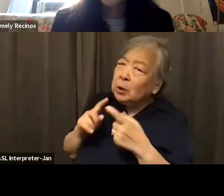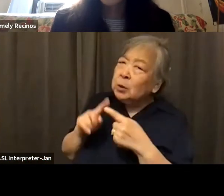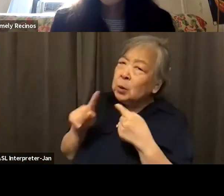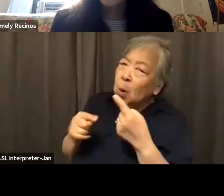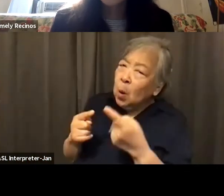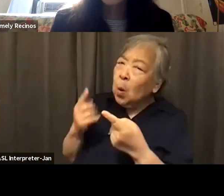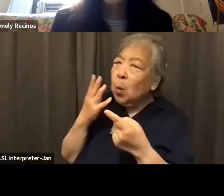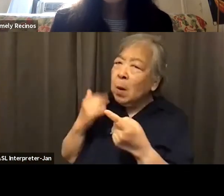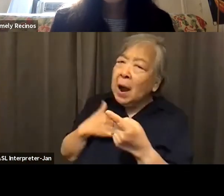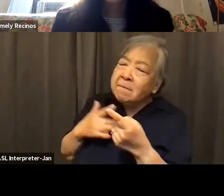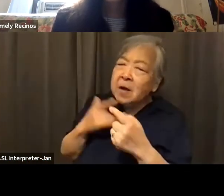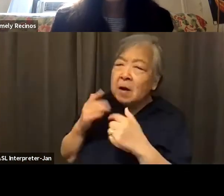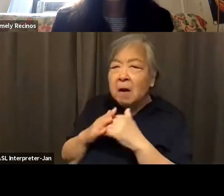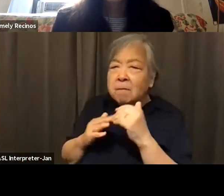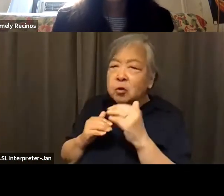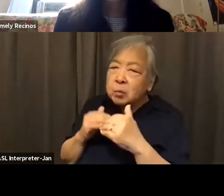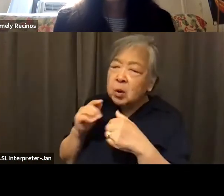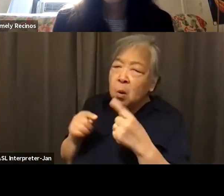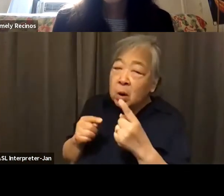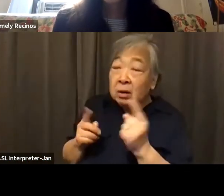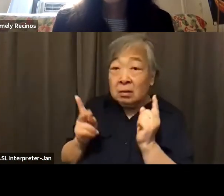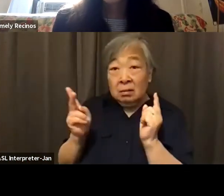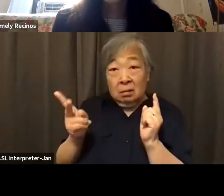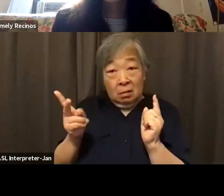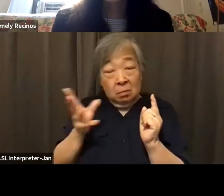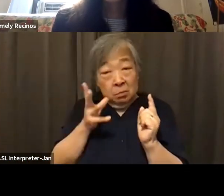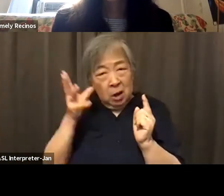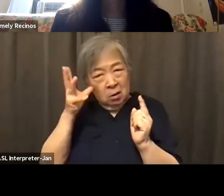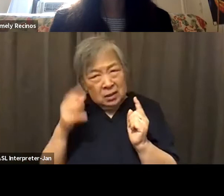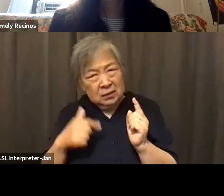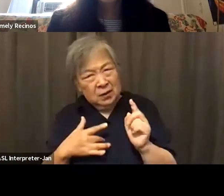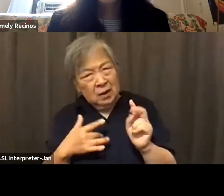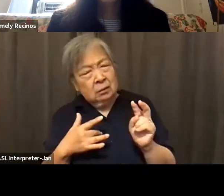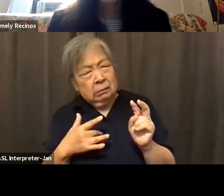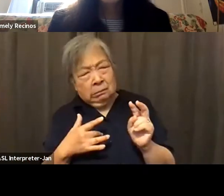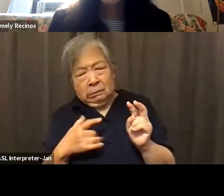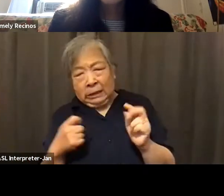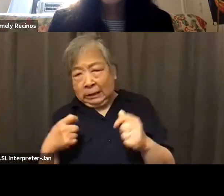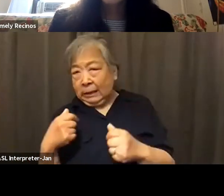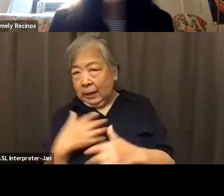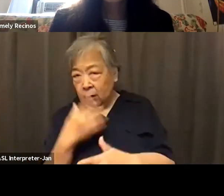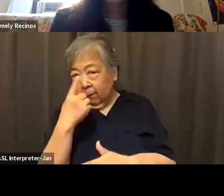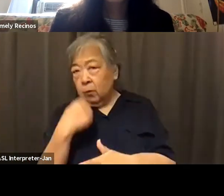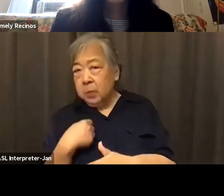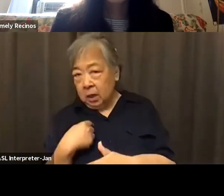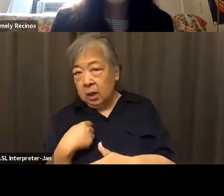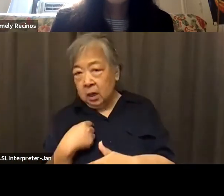there even though they themselves were a little scared, I would say, of letting me go there